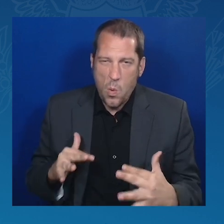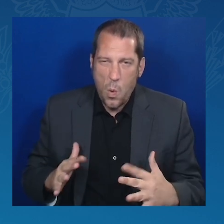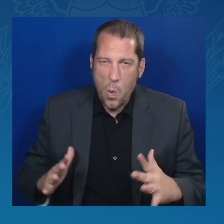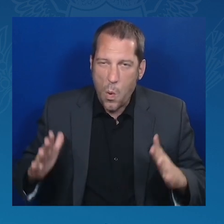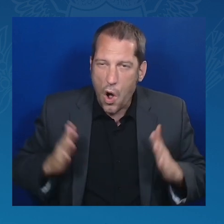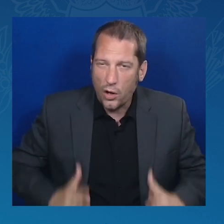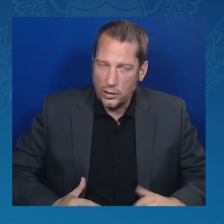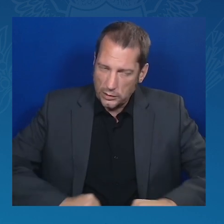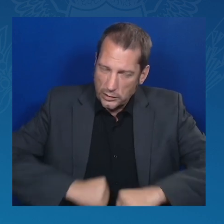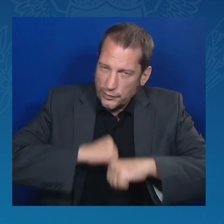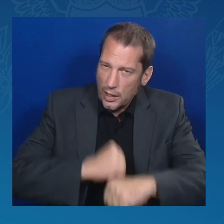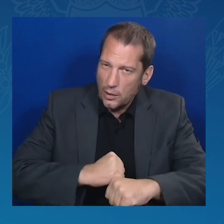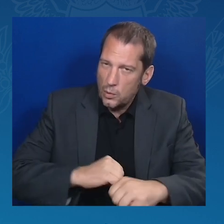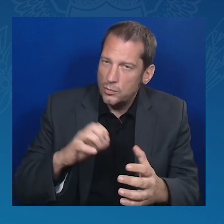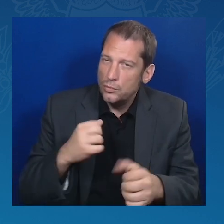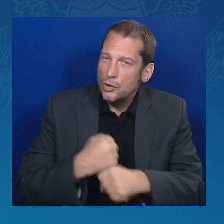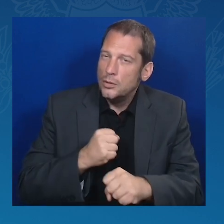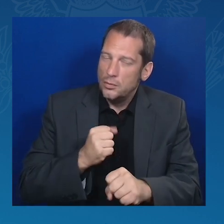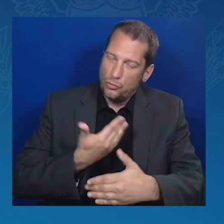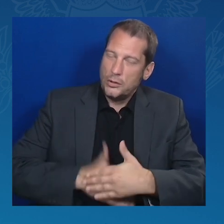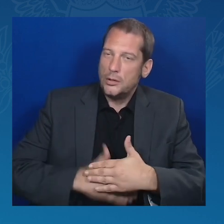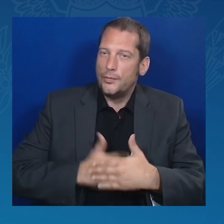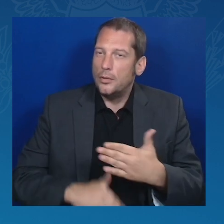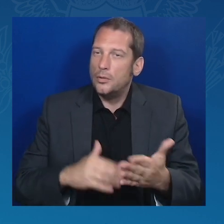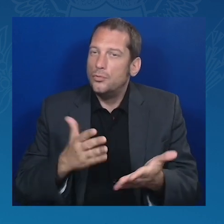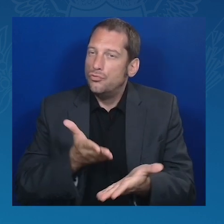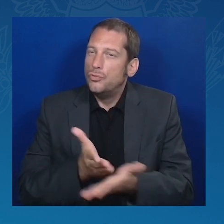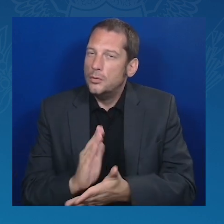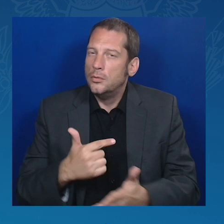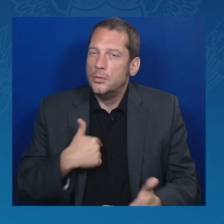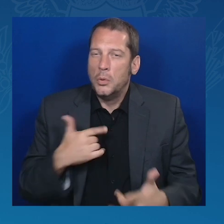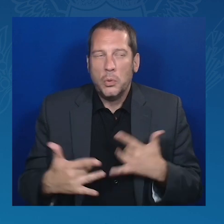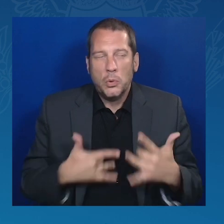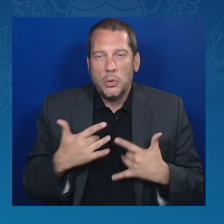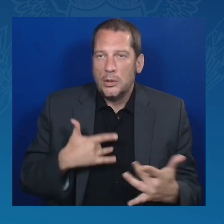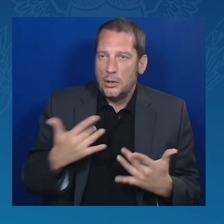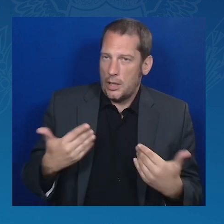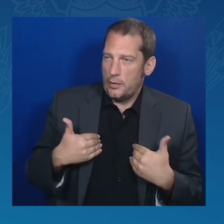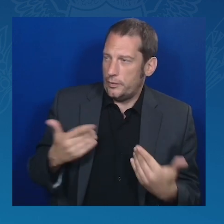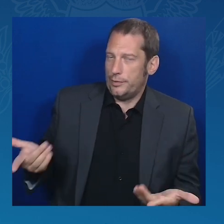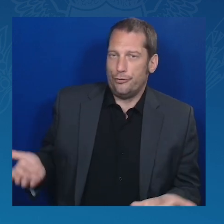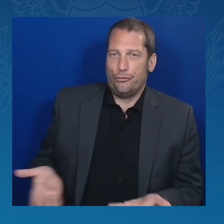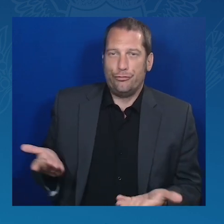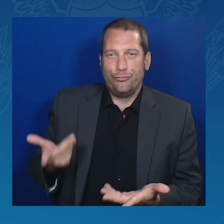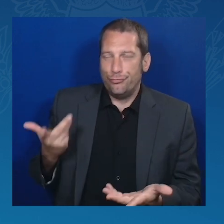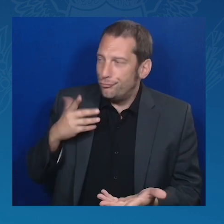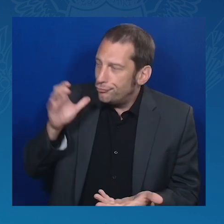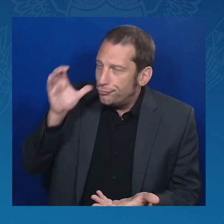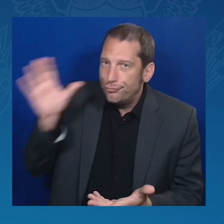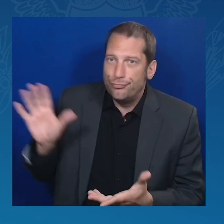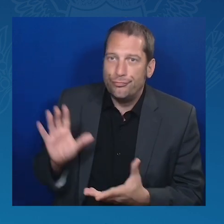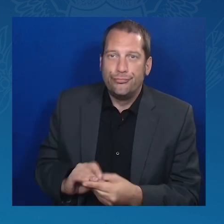But before we do, I'd first like to introduce another amazing voice in this fight. She is a New York Times number